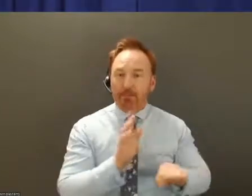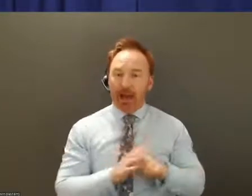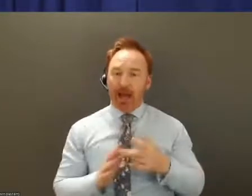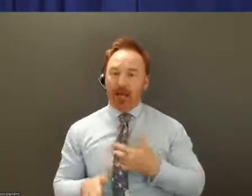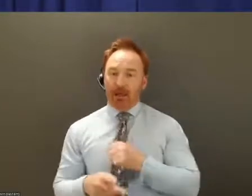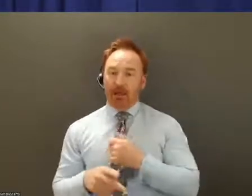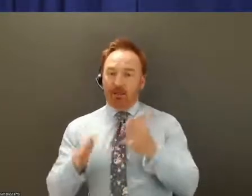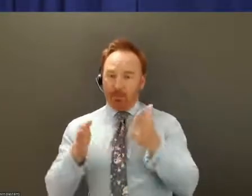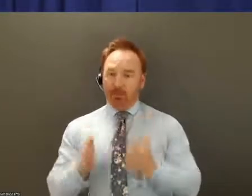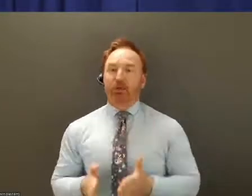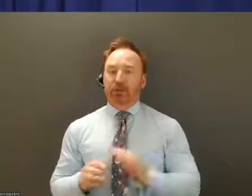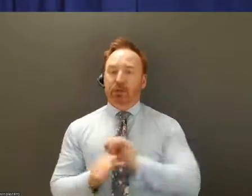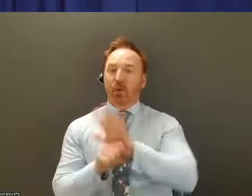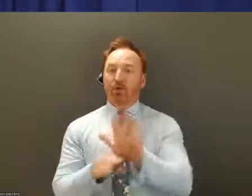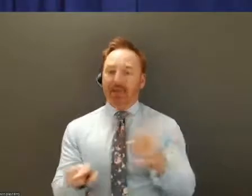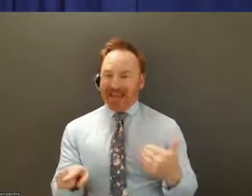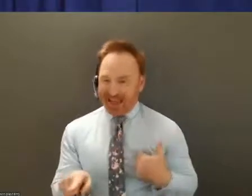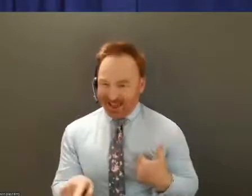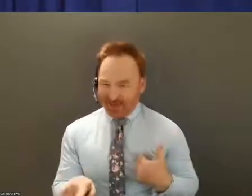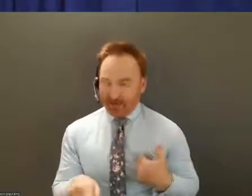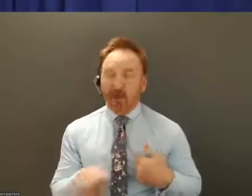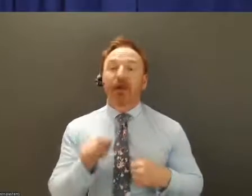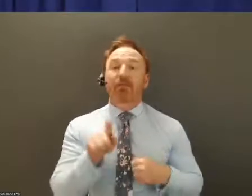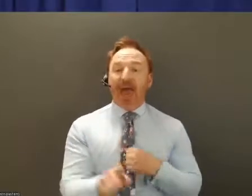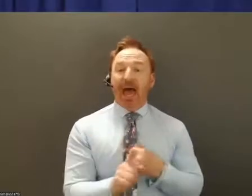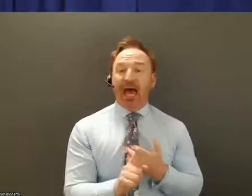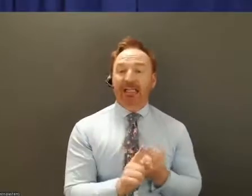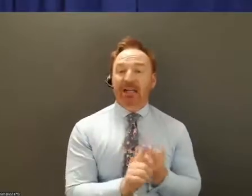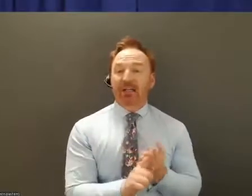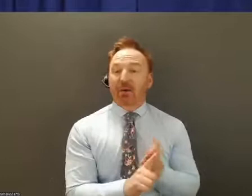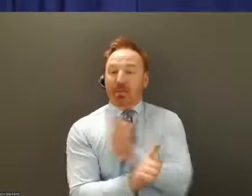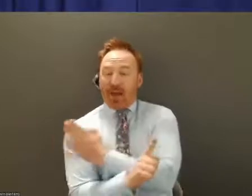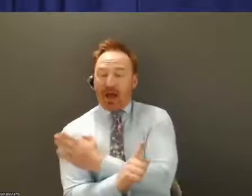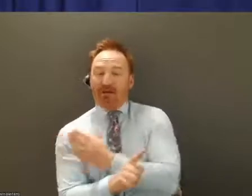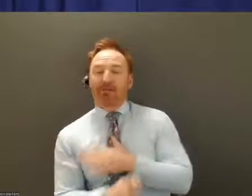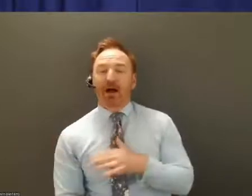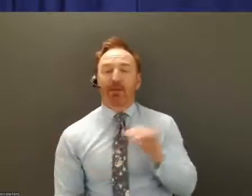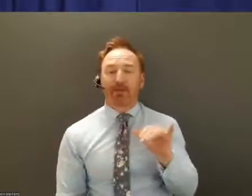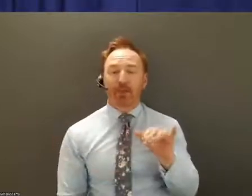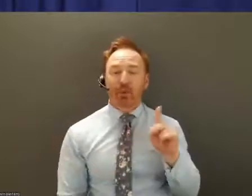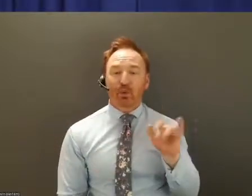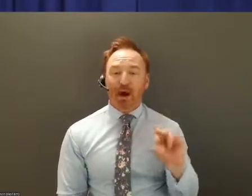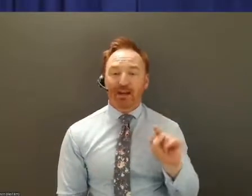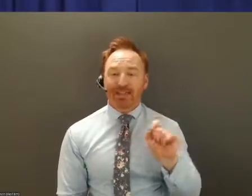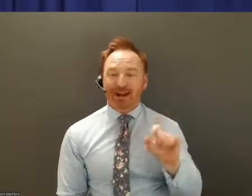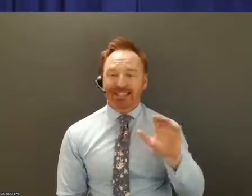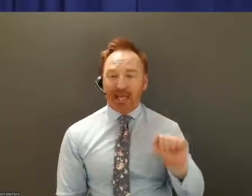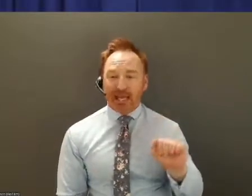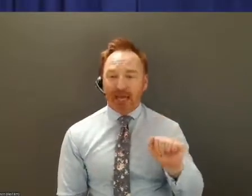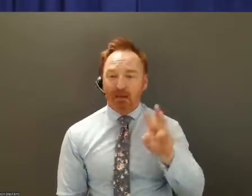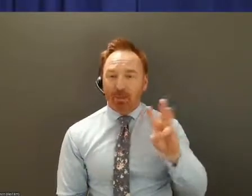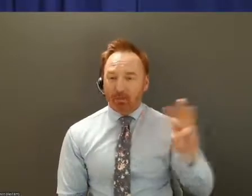time is quick, 24 to 36 hours and negative tests cannot be